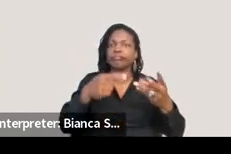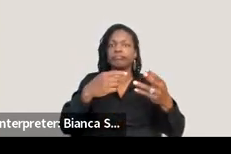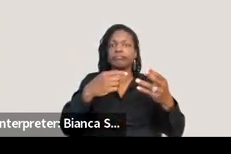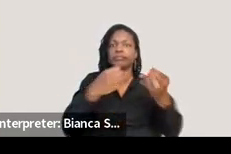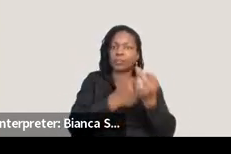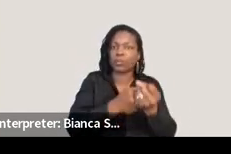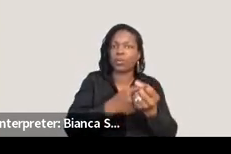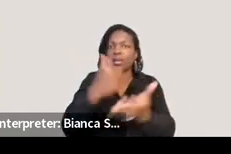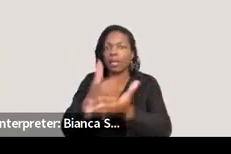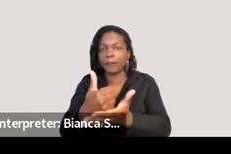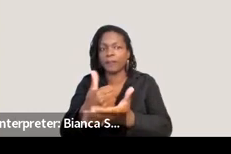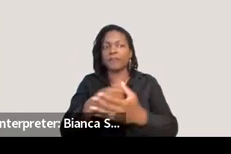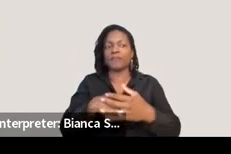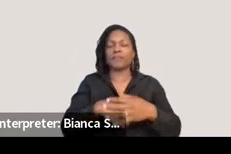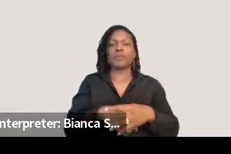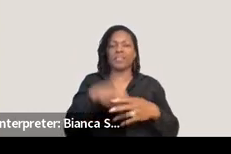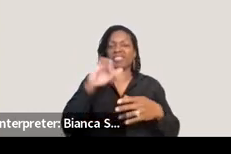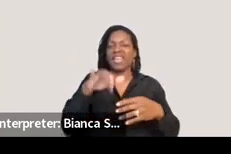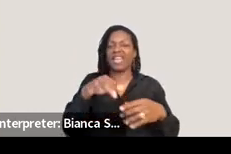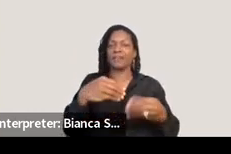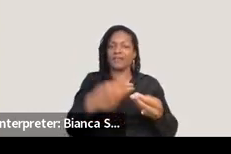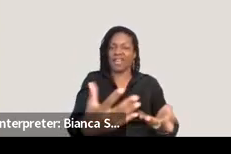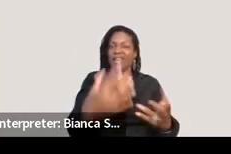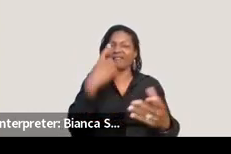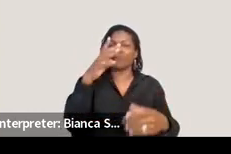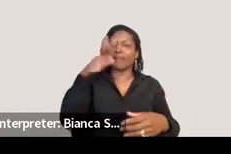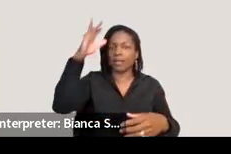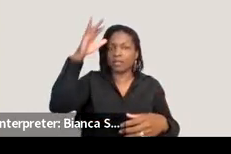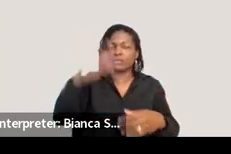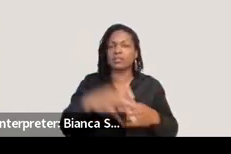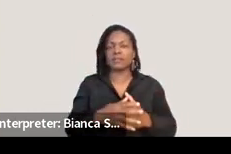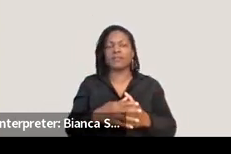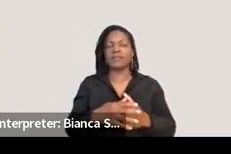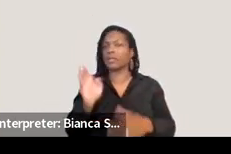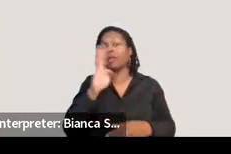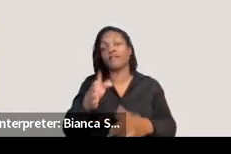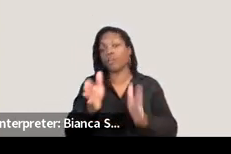That is not our place. That is a parent's place. Just leave that along completely. In a voice stereotyping and avoid labels.